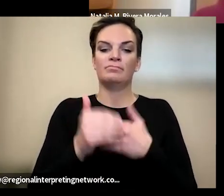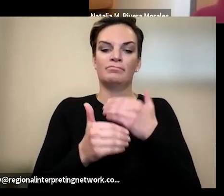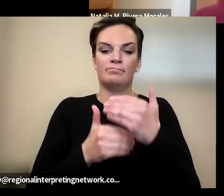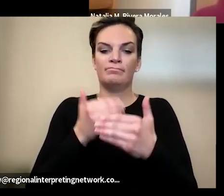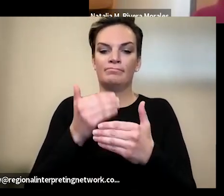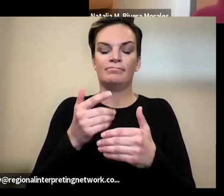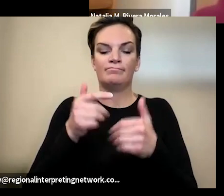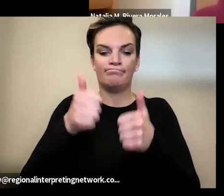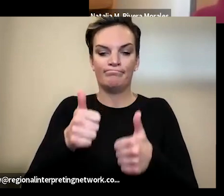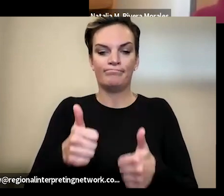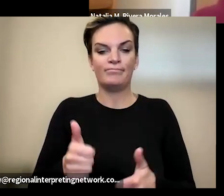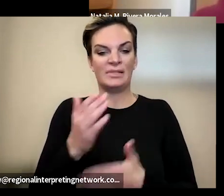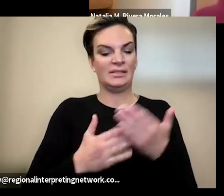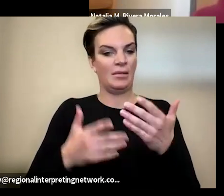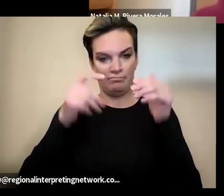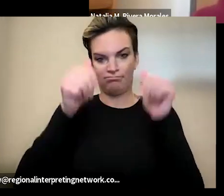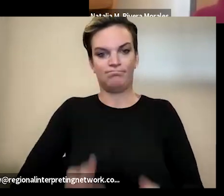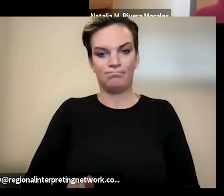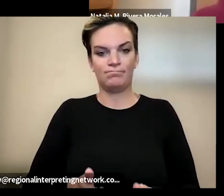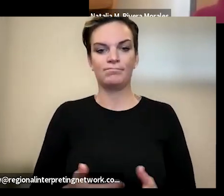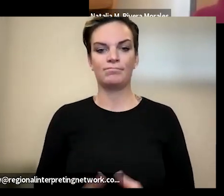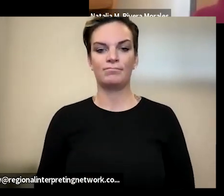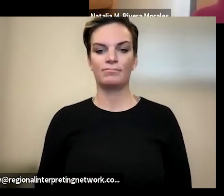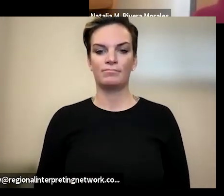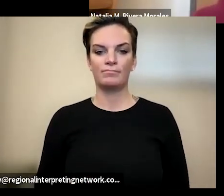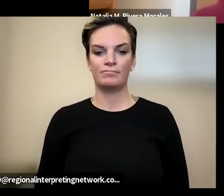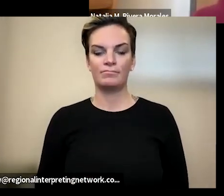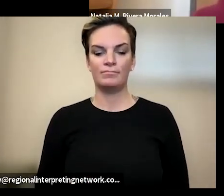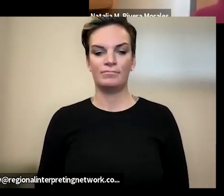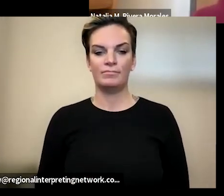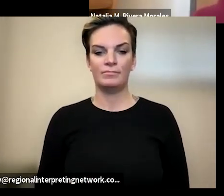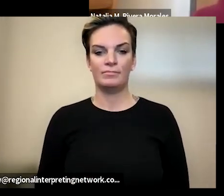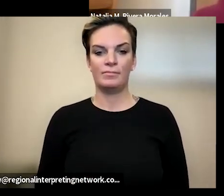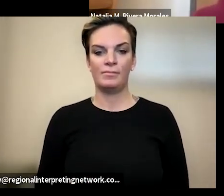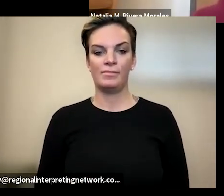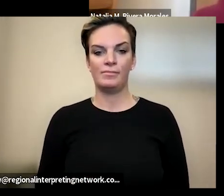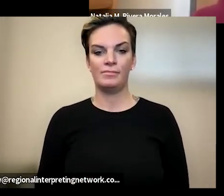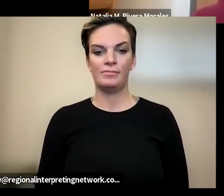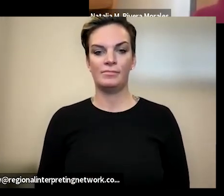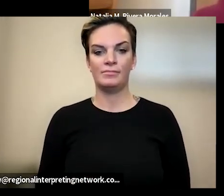people and across different diseases and their manifestations, and so something to think about